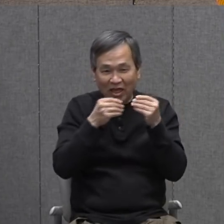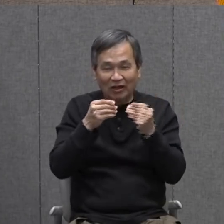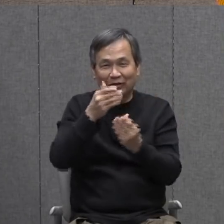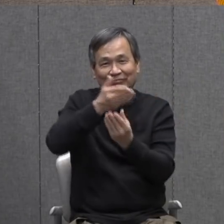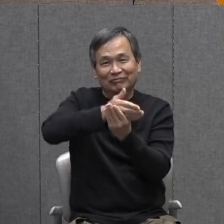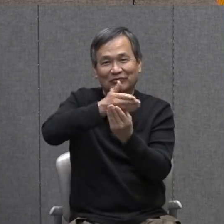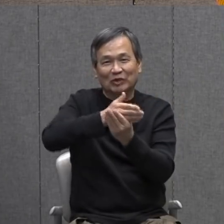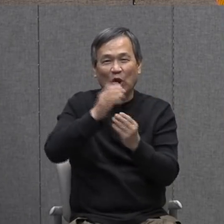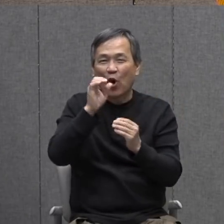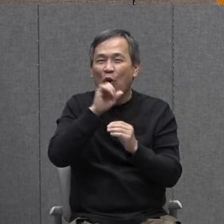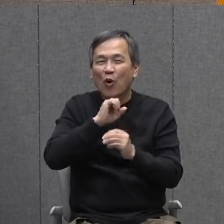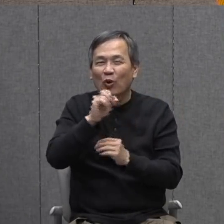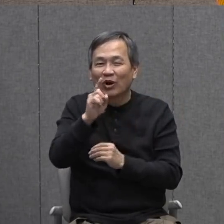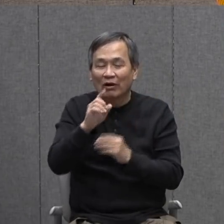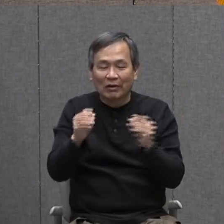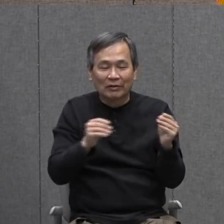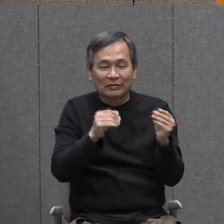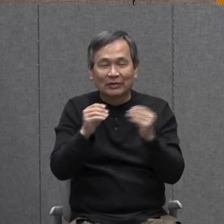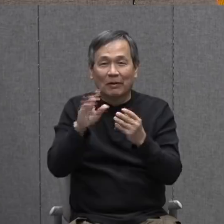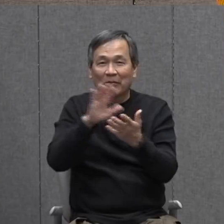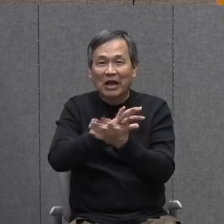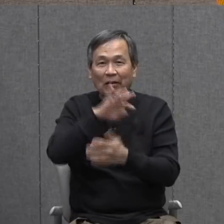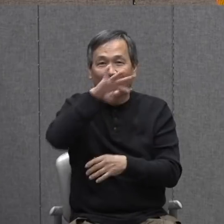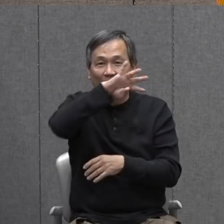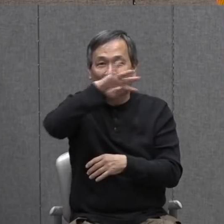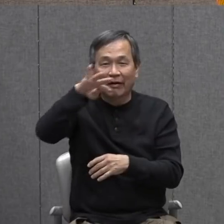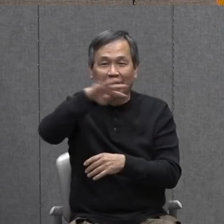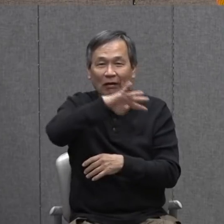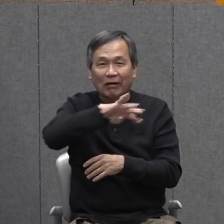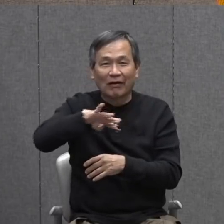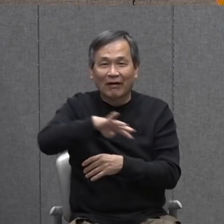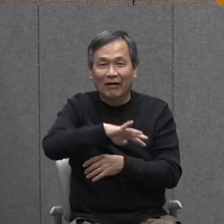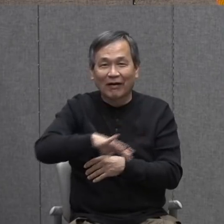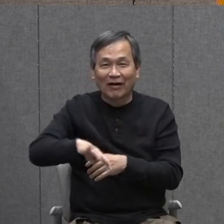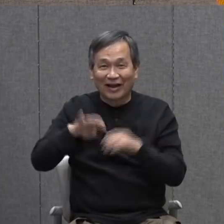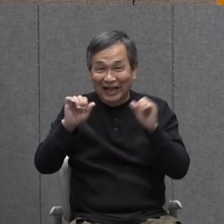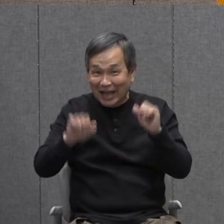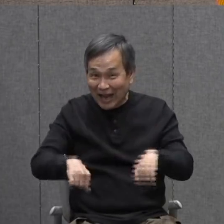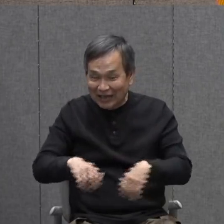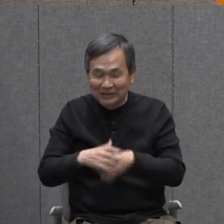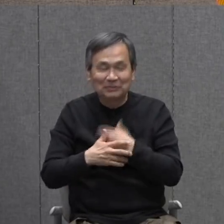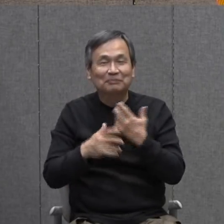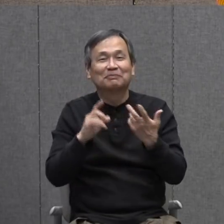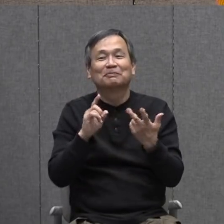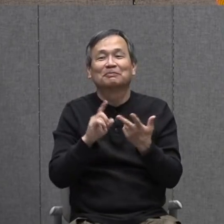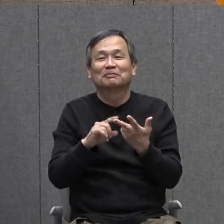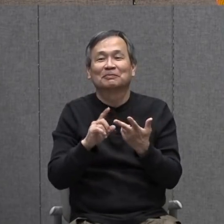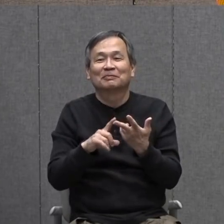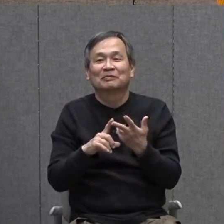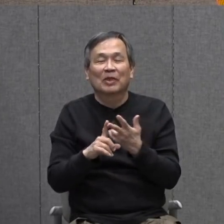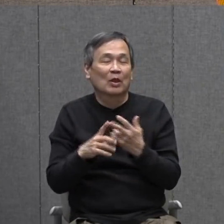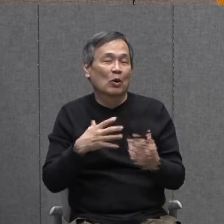I found some lined paper which you can draw on also as well as blank paper.